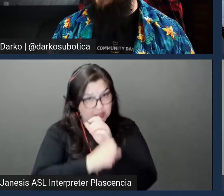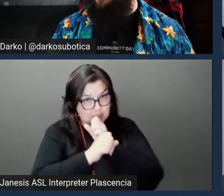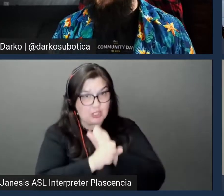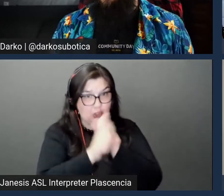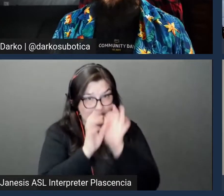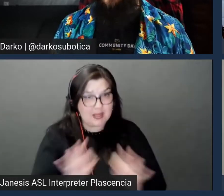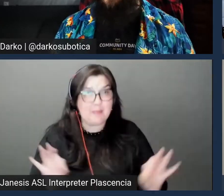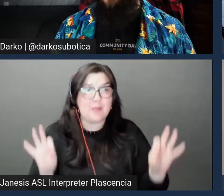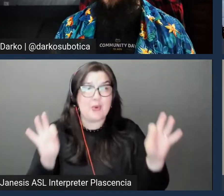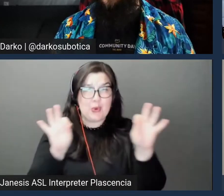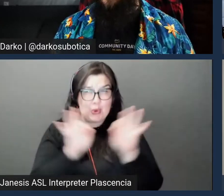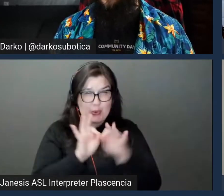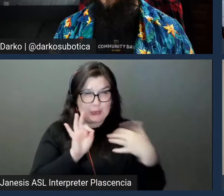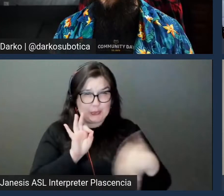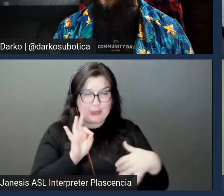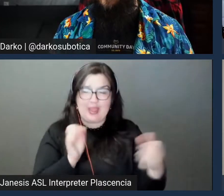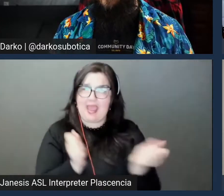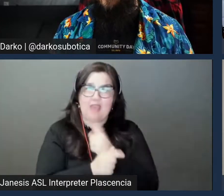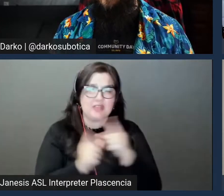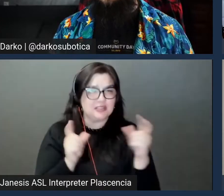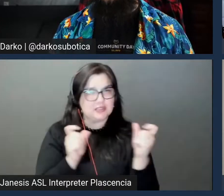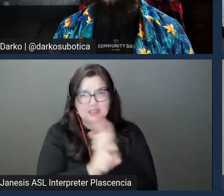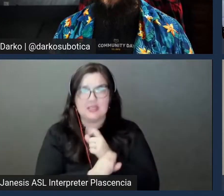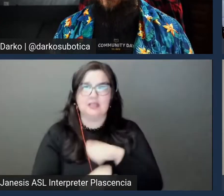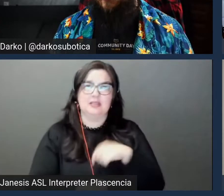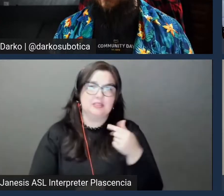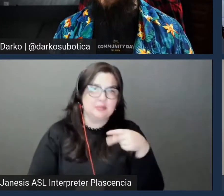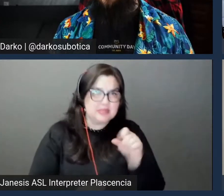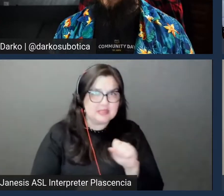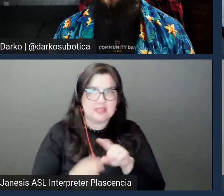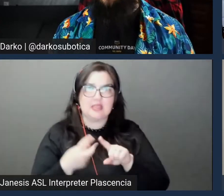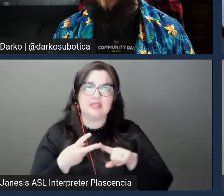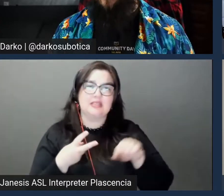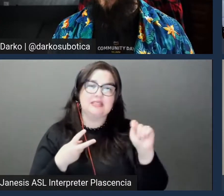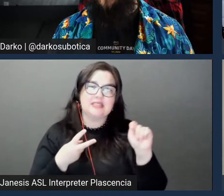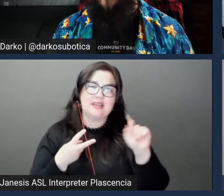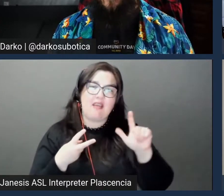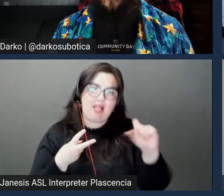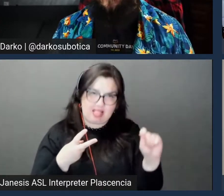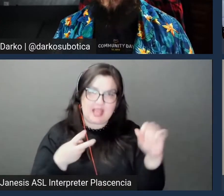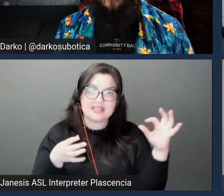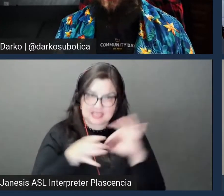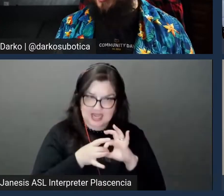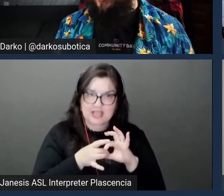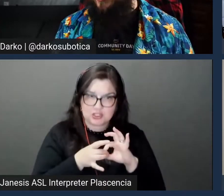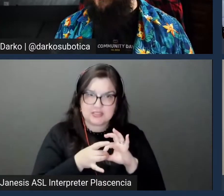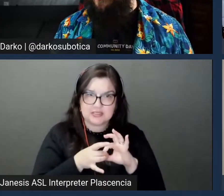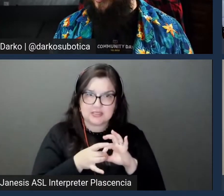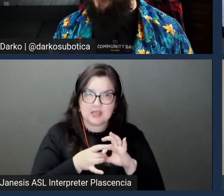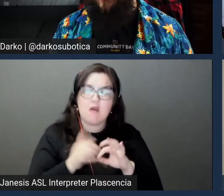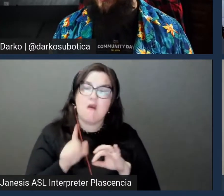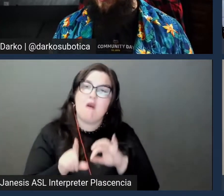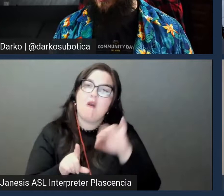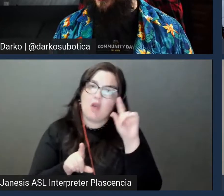so everything is encrypted using HTTPS and TLS connections. Got it. This is a question also from Jason Winkler.